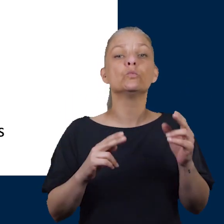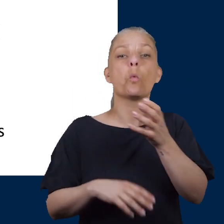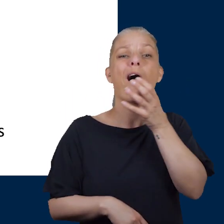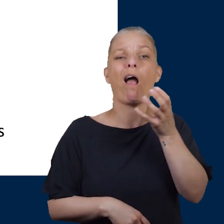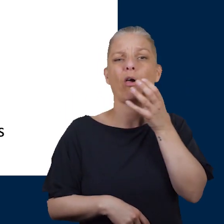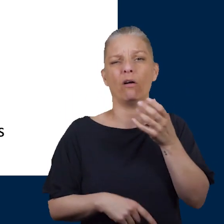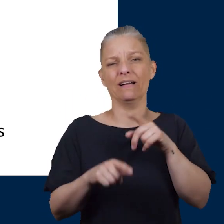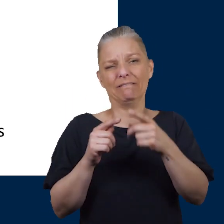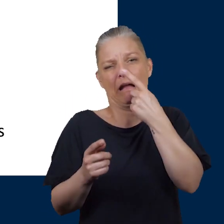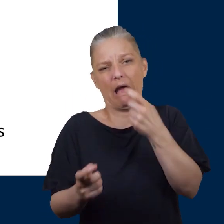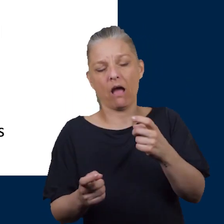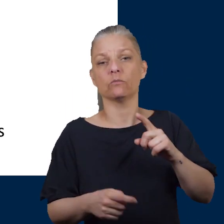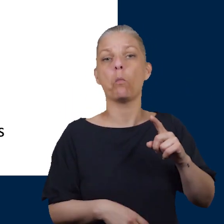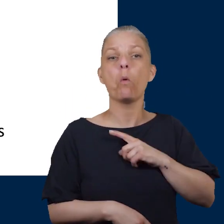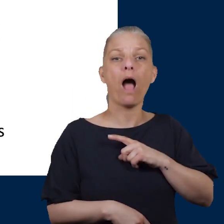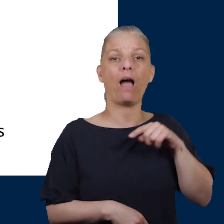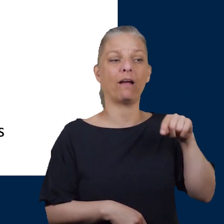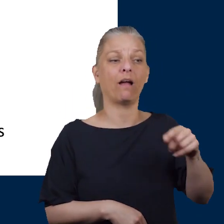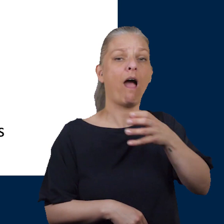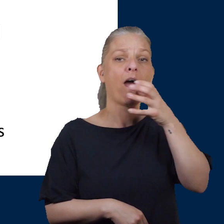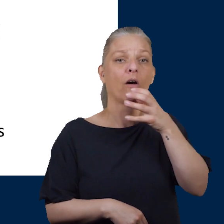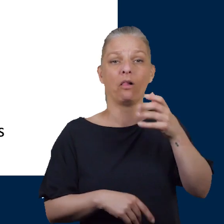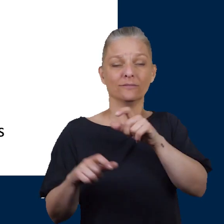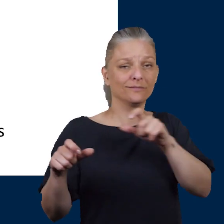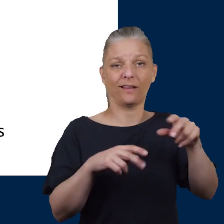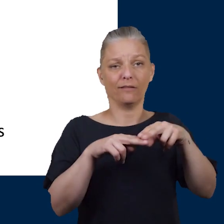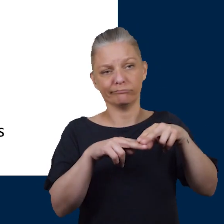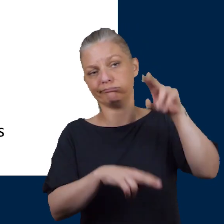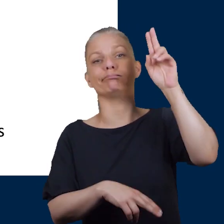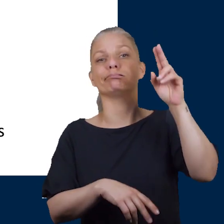Reduce alcohol if you need to because again alcohol will raise glucose levels,